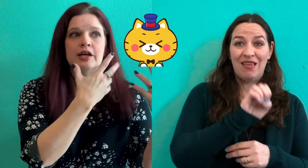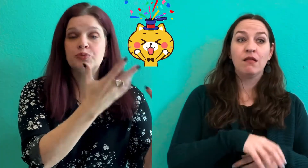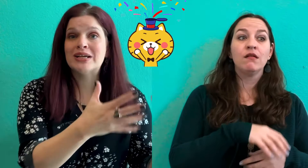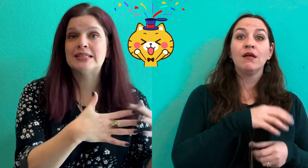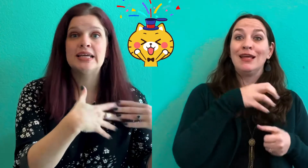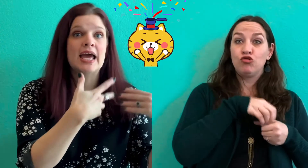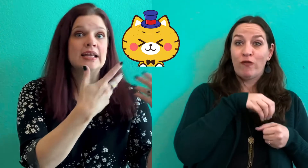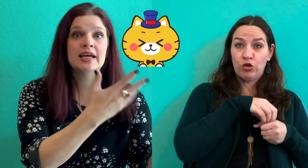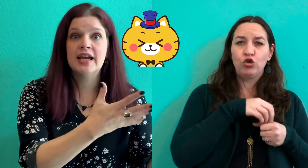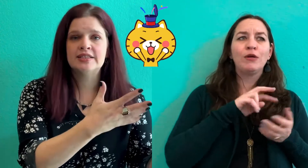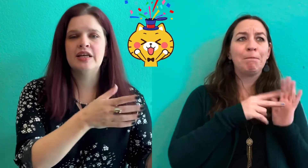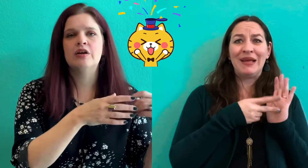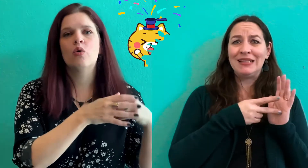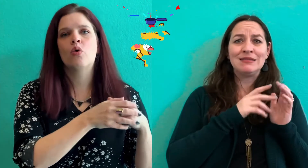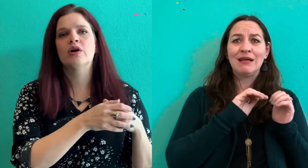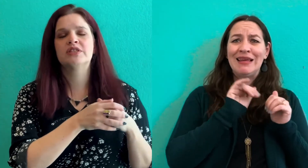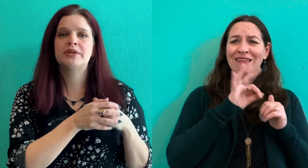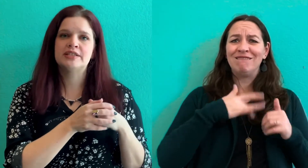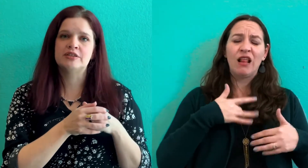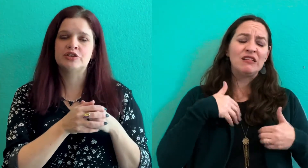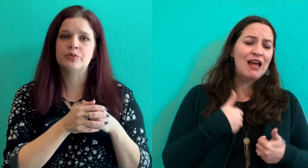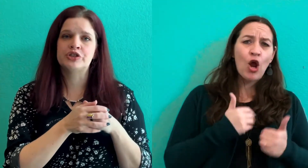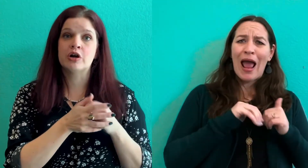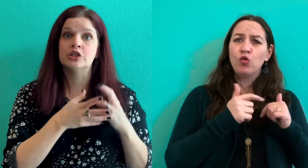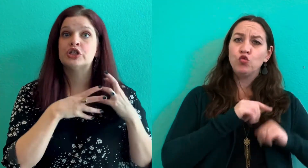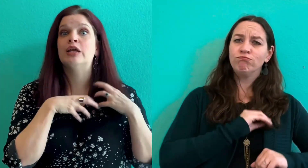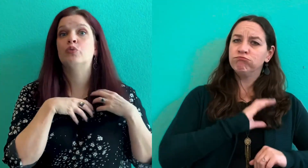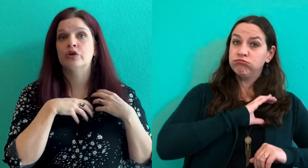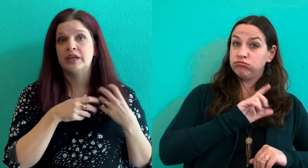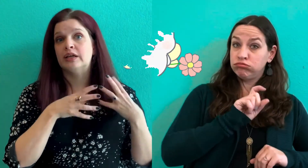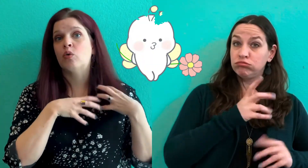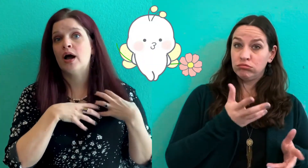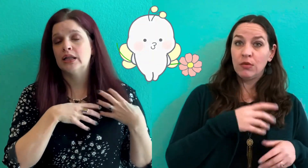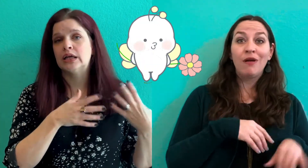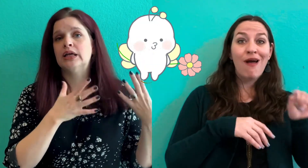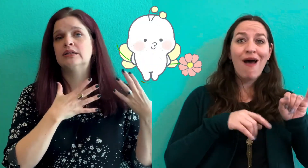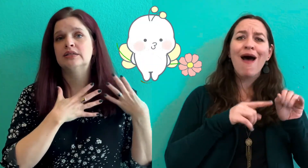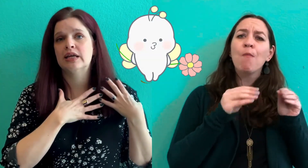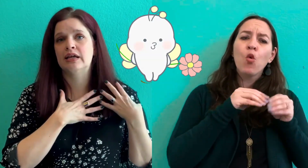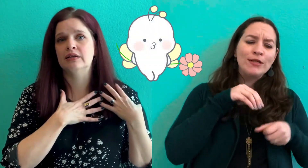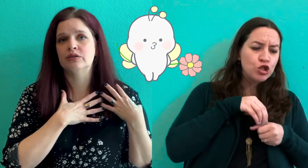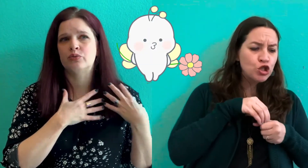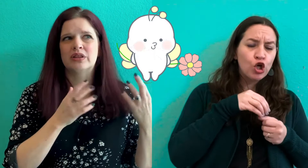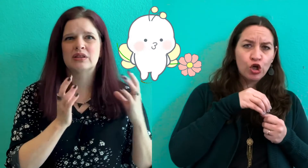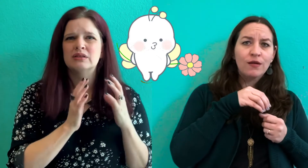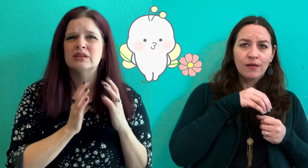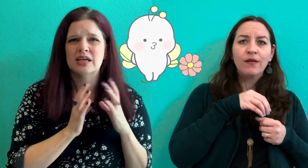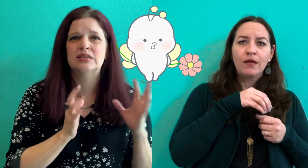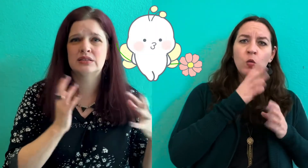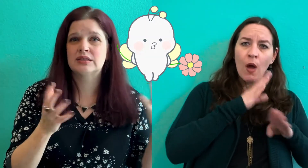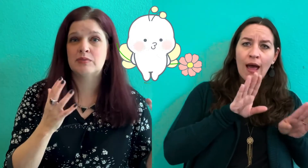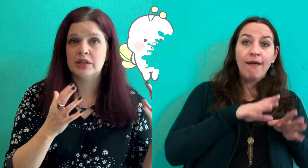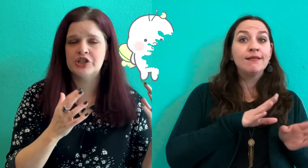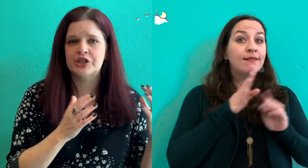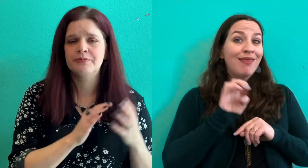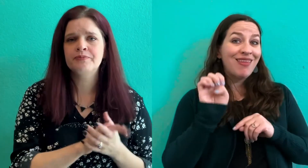expressing and connecting, or somebody tends to recharge inwardly and quietly and with less stimulation.